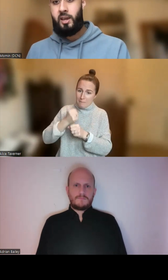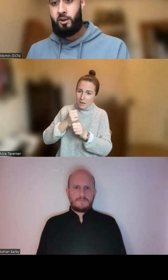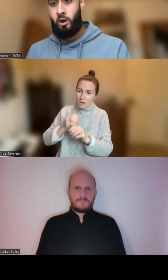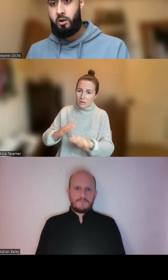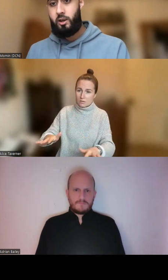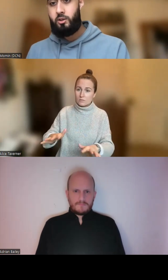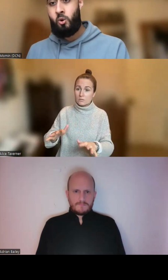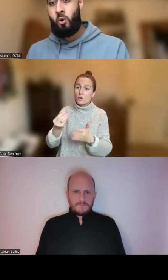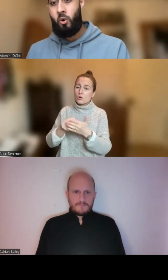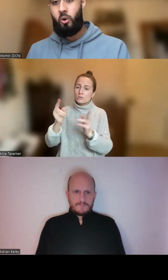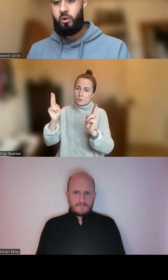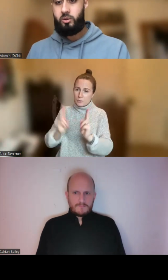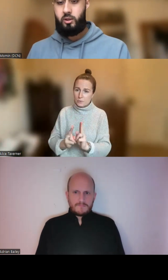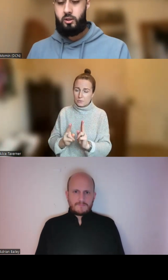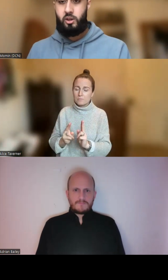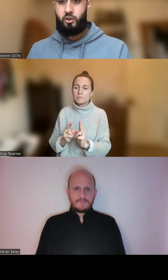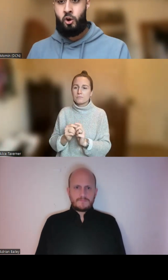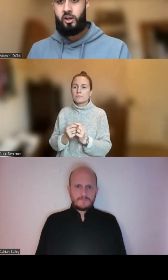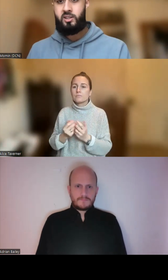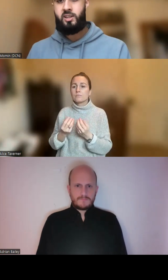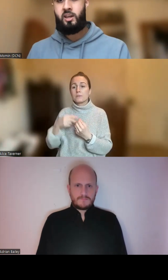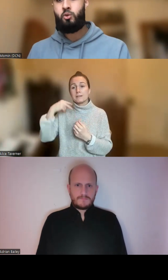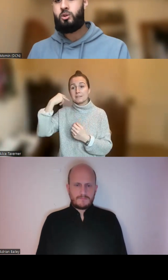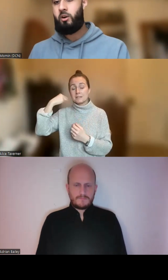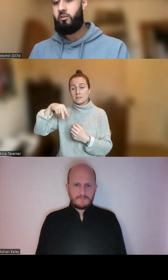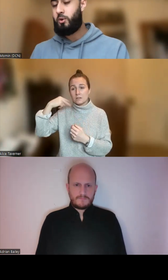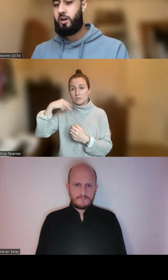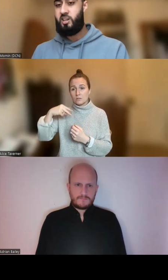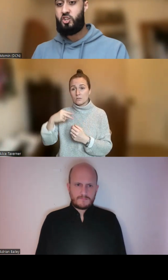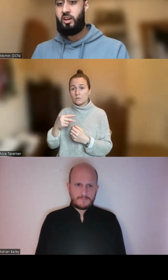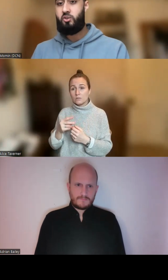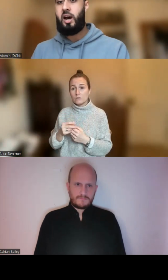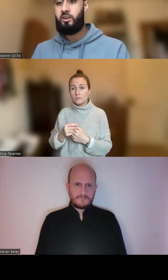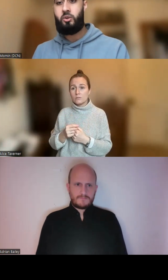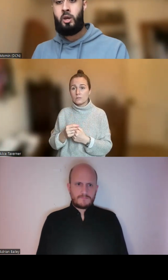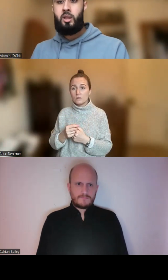With TikTok you're not going to see a huge amount of optimization that you can do.